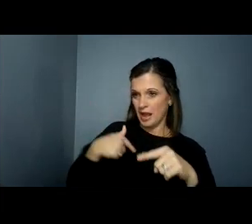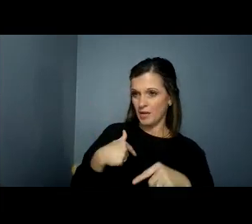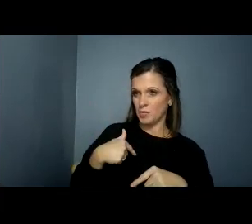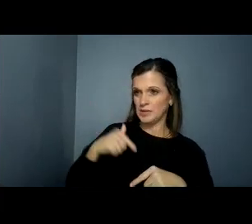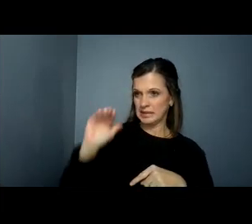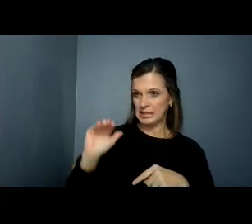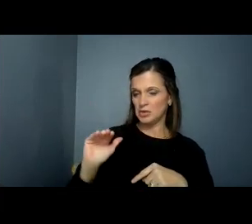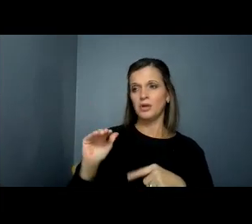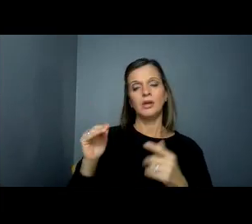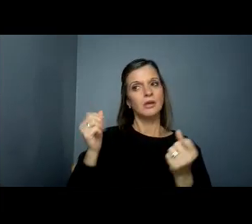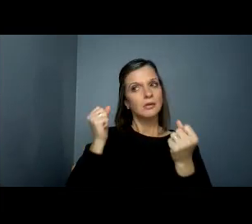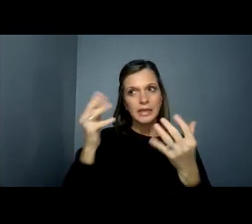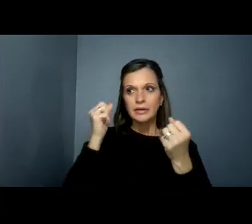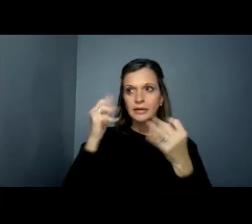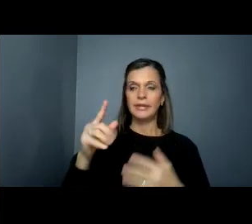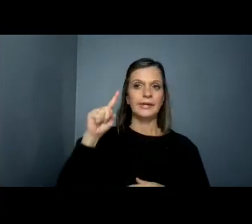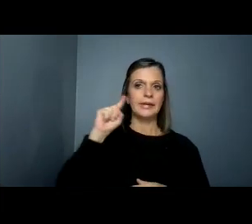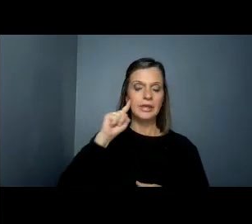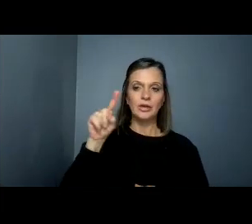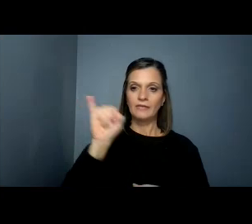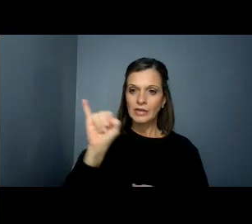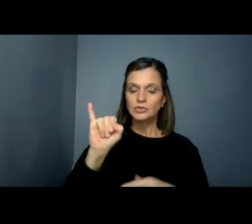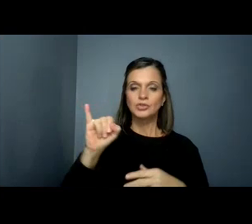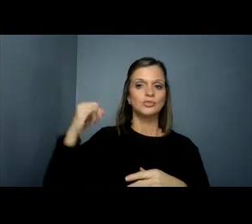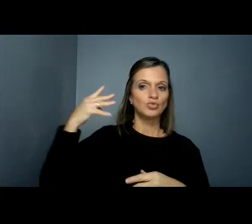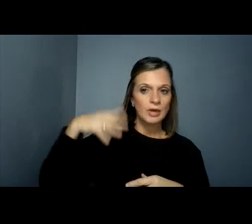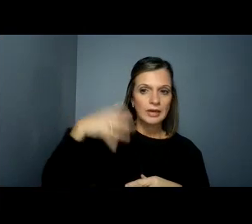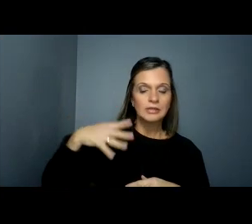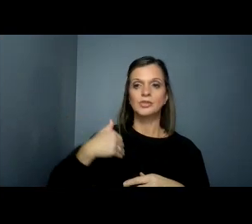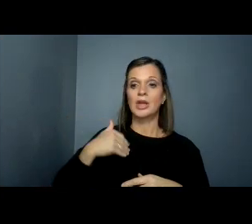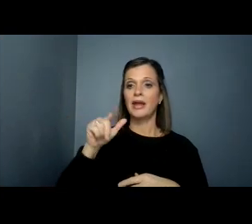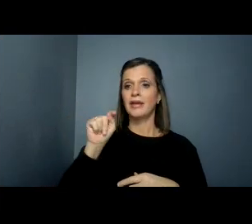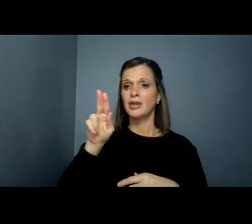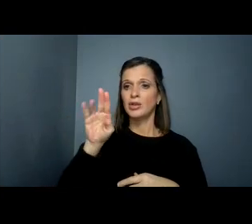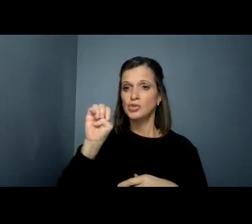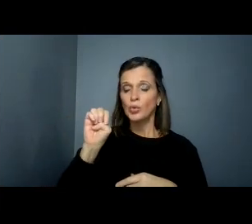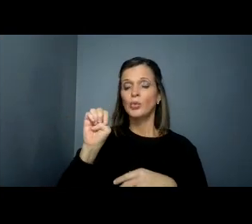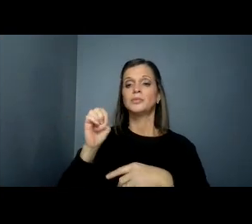lot of drainage and I had tubes in my ear so much as a child is that and.